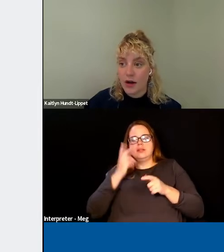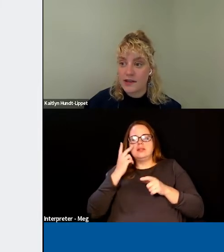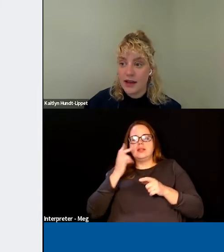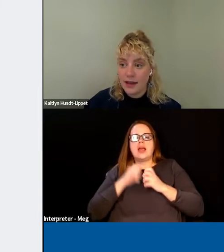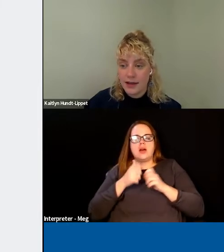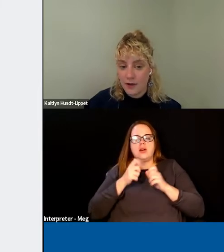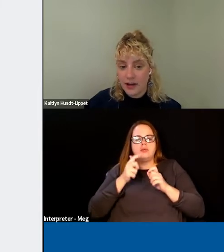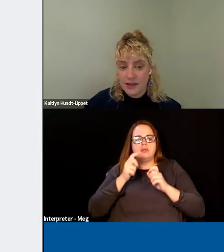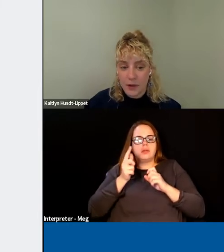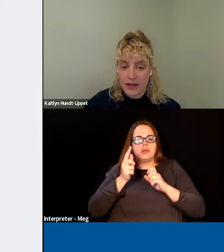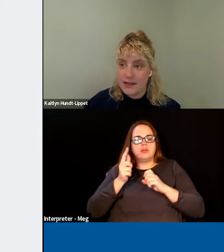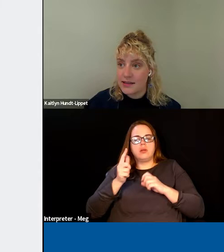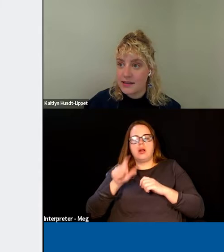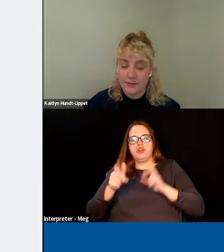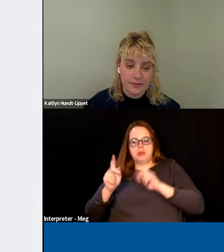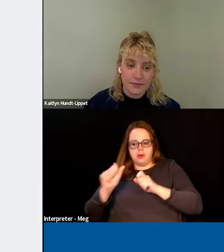across into different experiences.